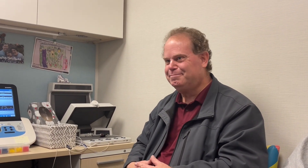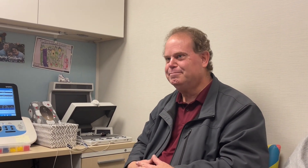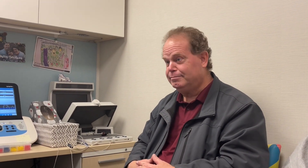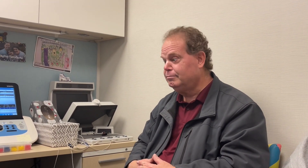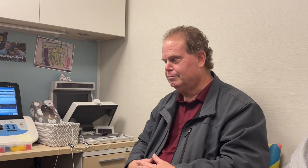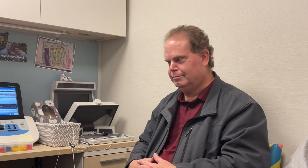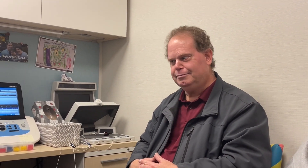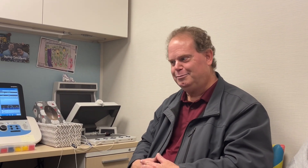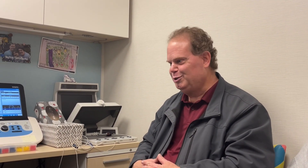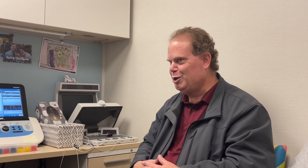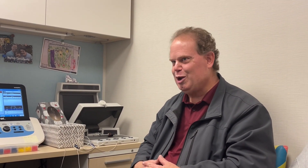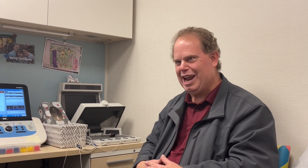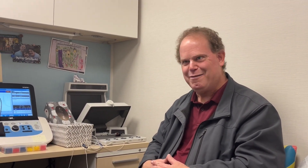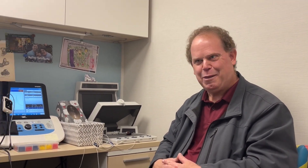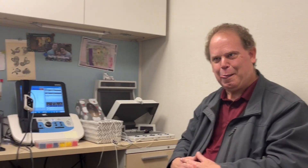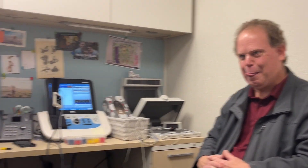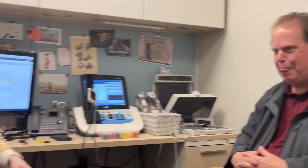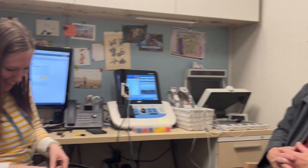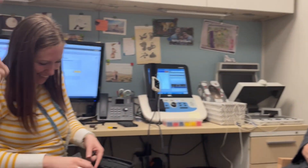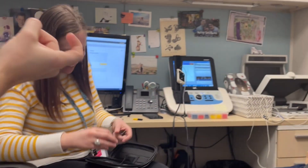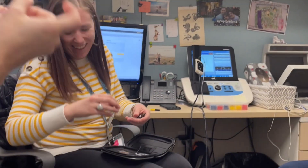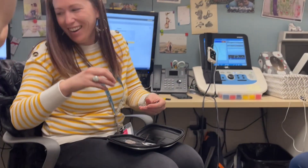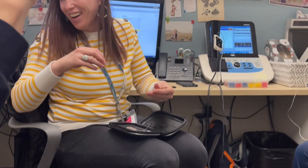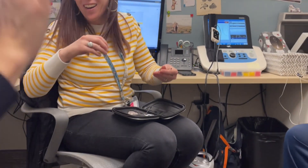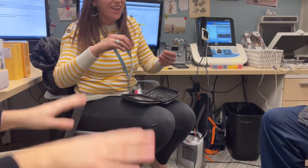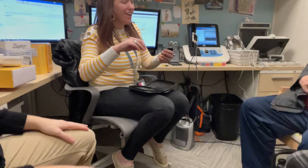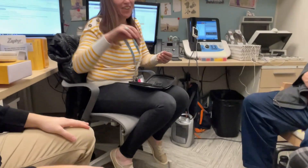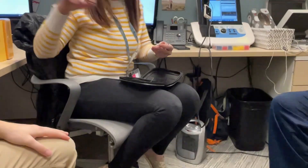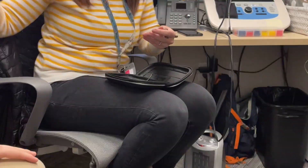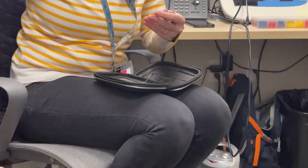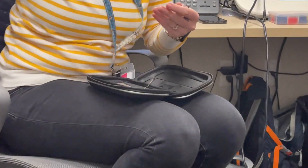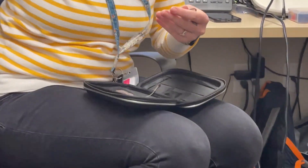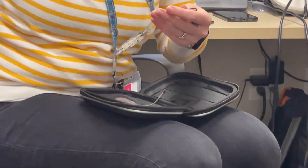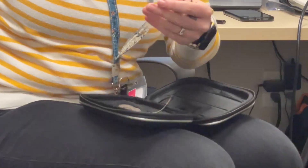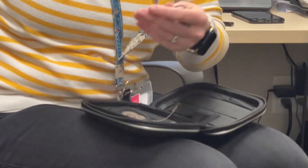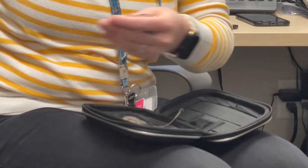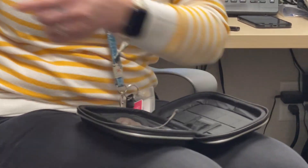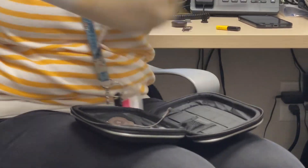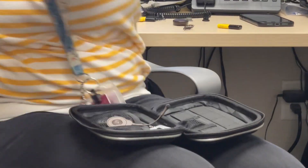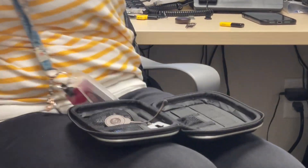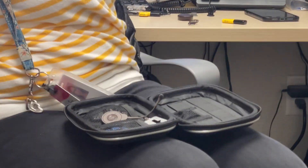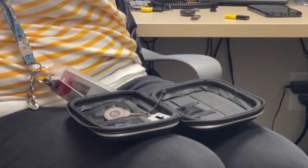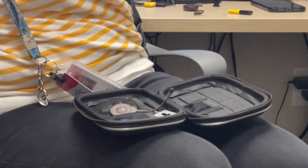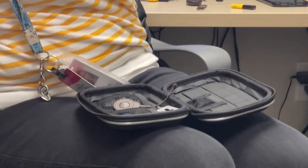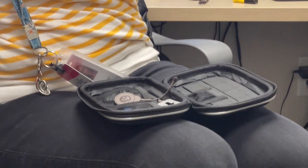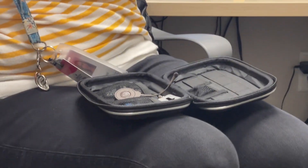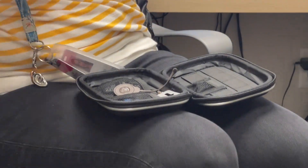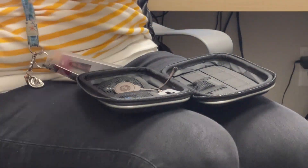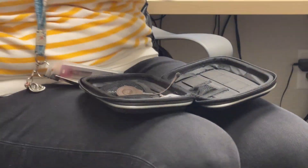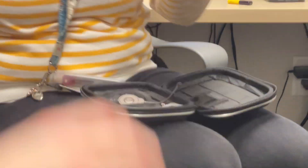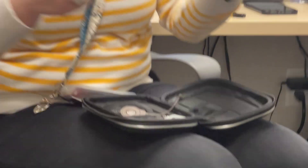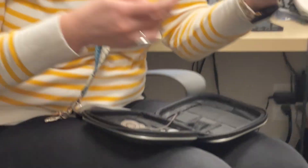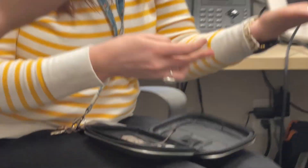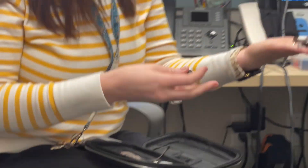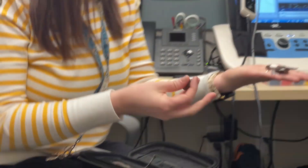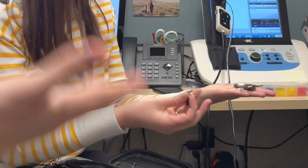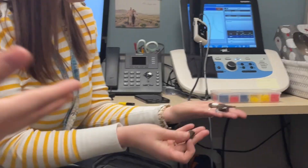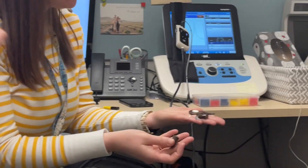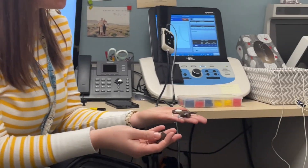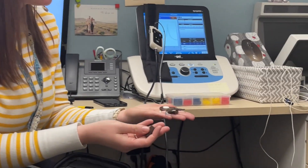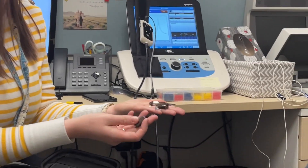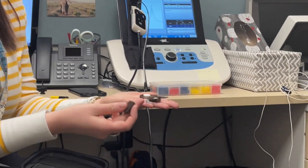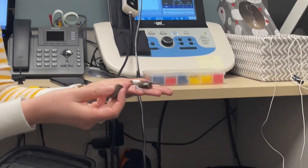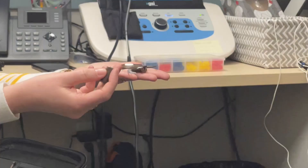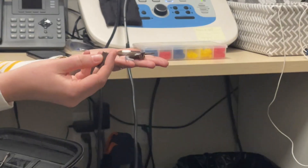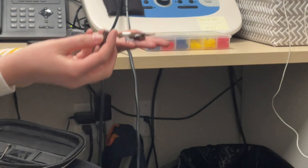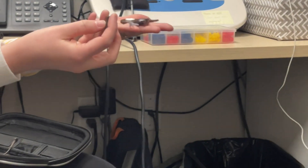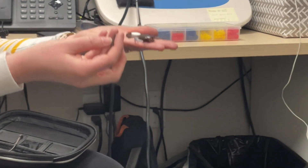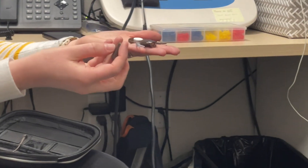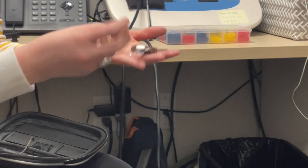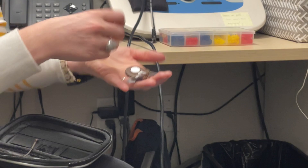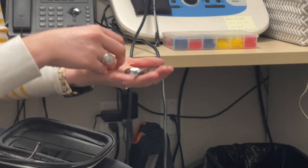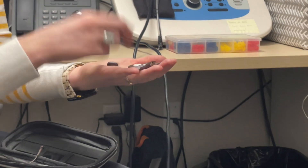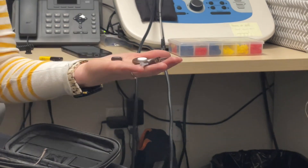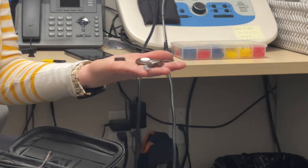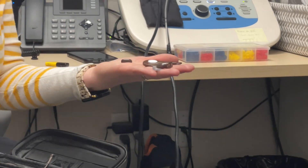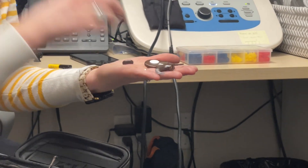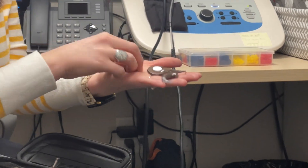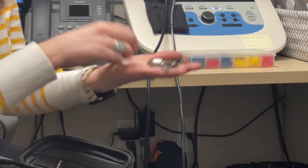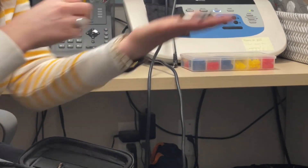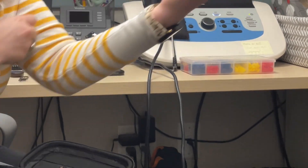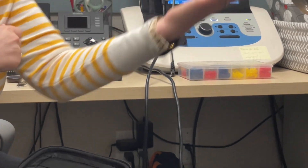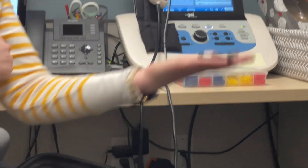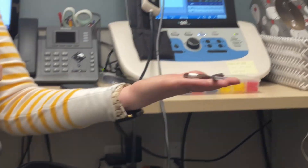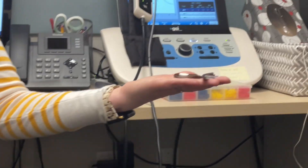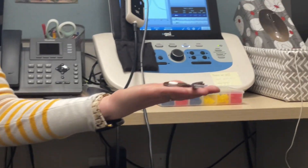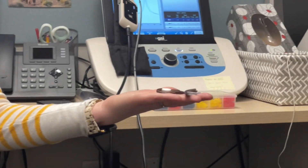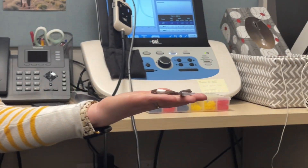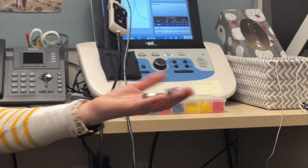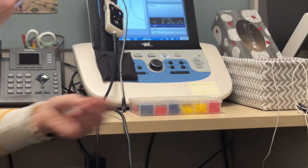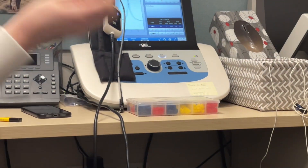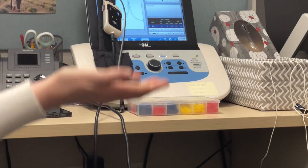yeah okay so the two main parts that you need to be able to wear it or the processor and the